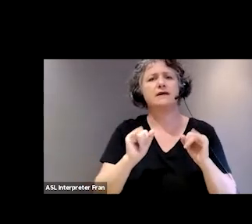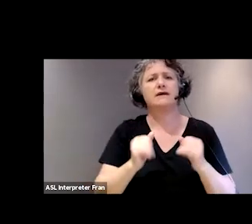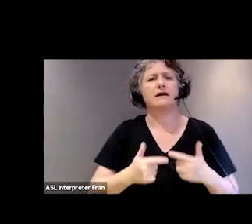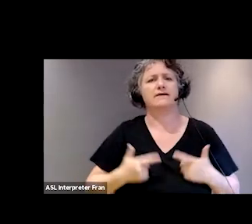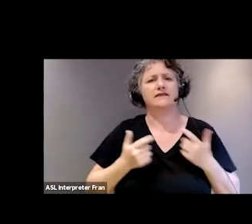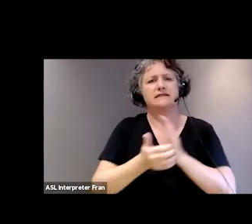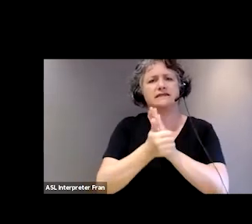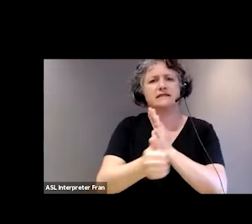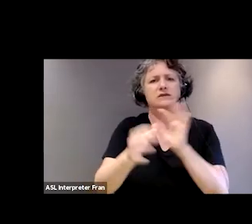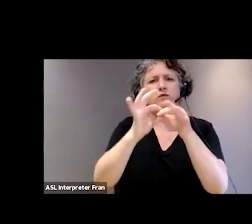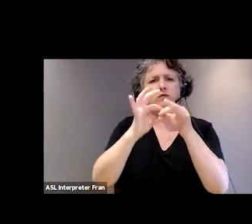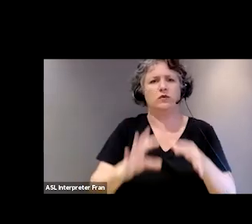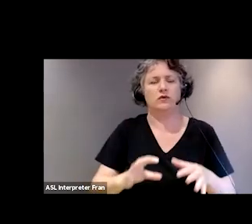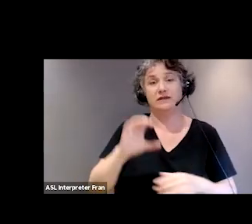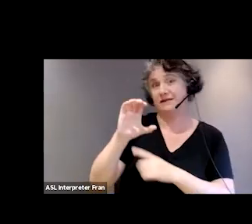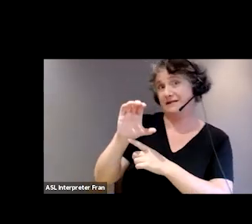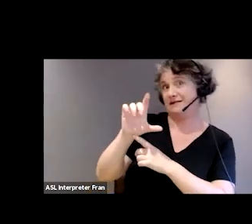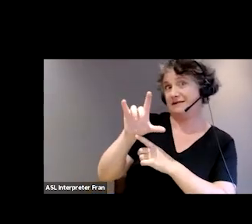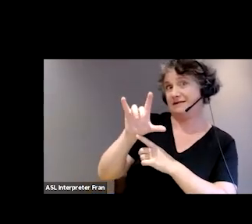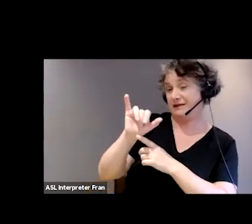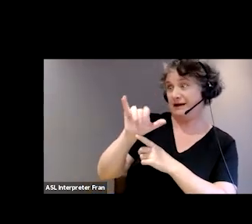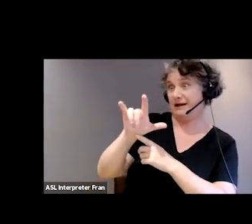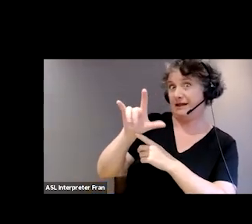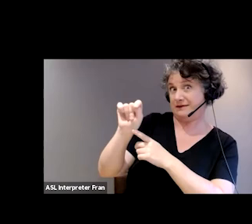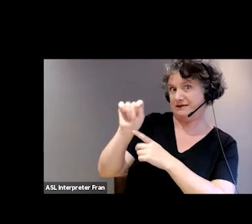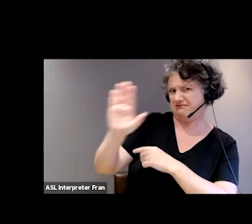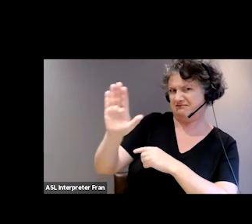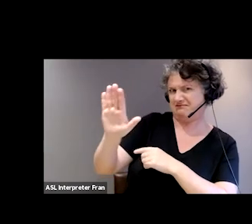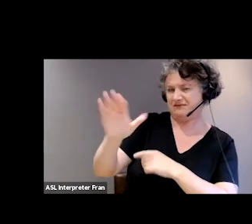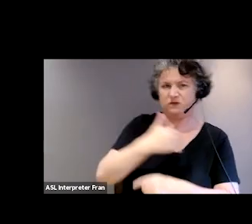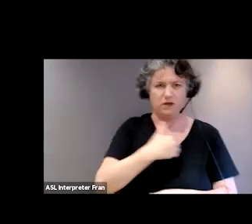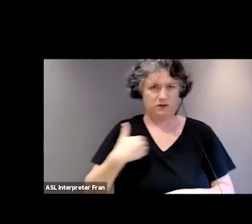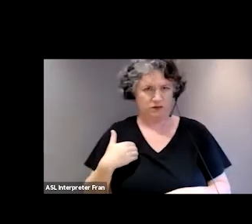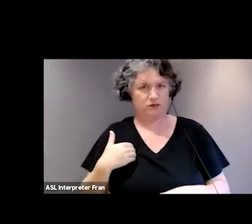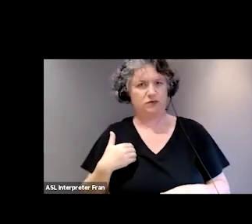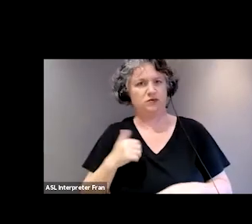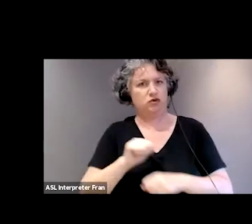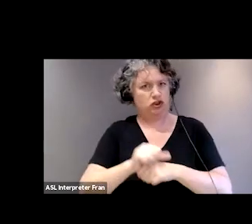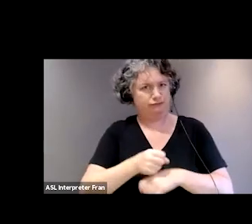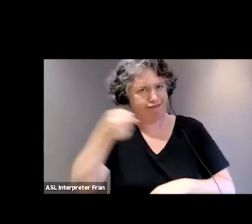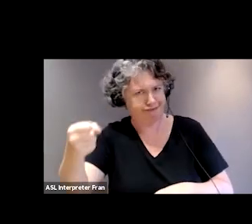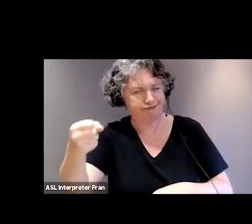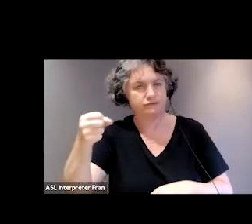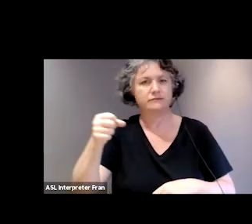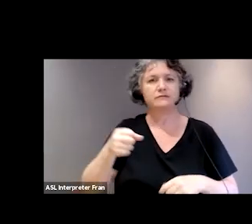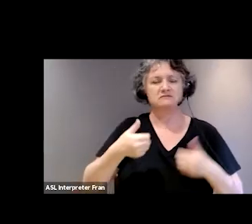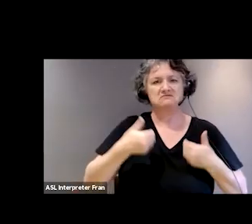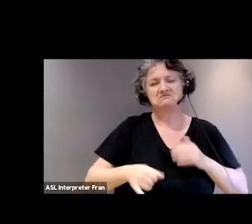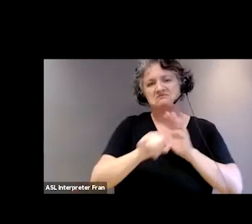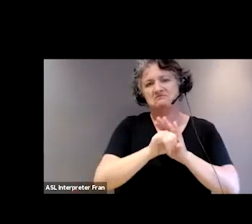» JENNIFER MORIN: So that's the end of our presentation, I can pass the reins back, and if you want to continue sharing your screen on your end we are good to go, thanks.